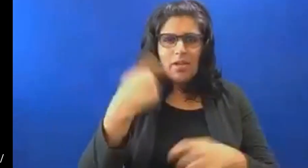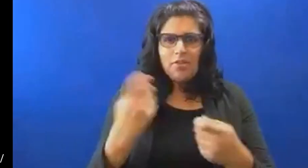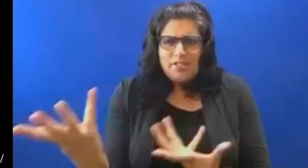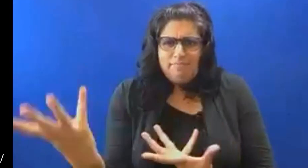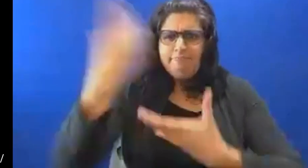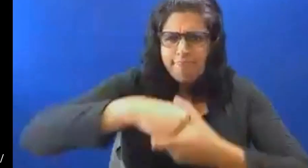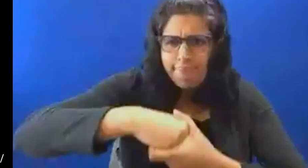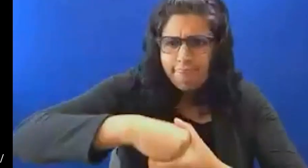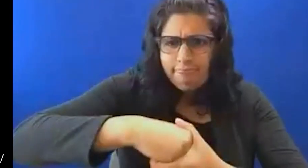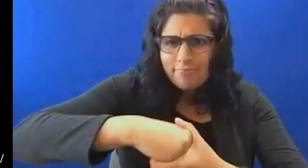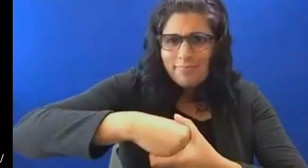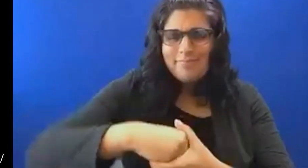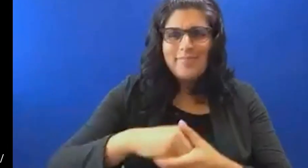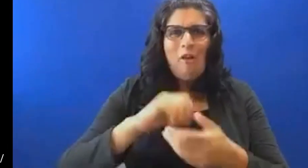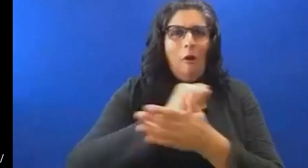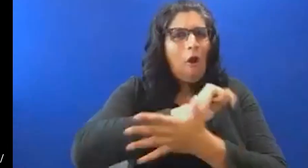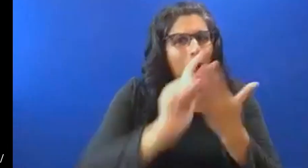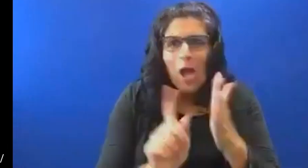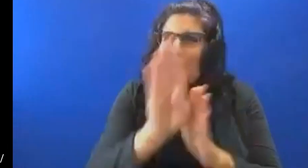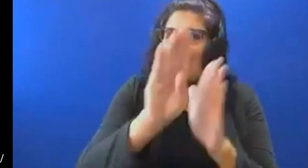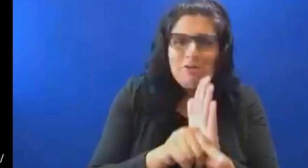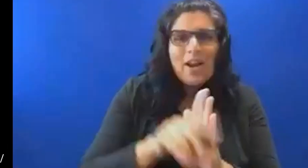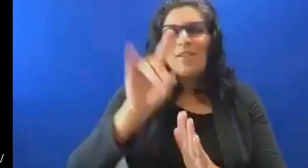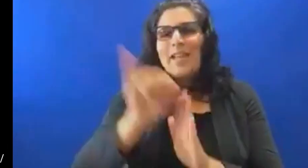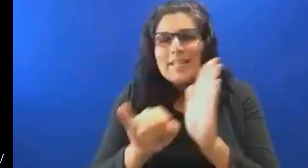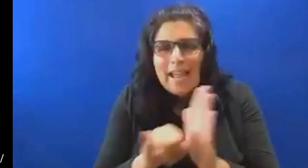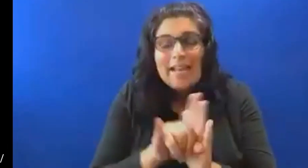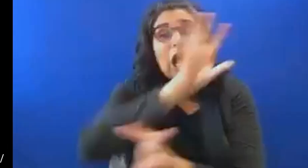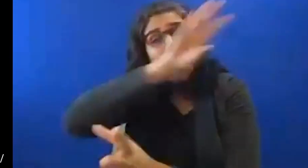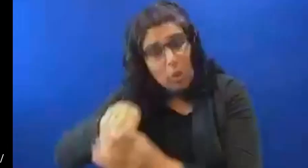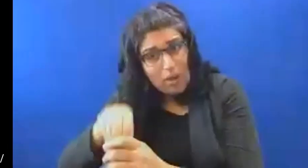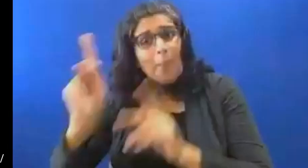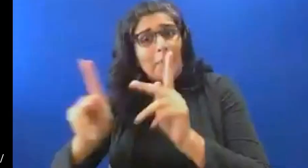backgrounds and identities, including people with disabilities, and that is something in